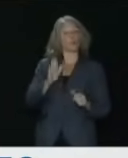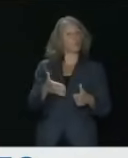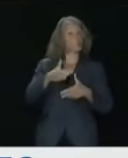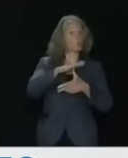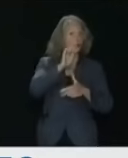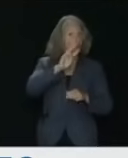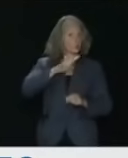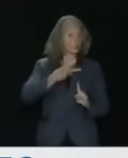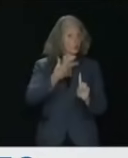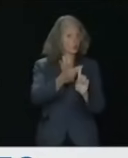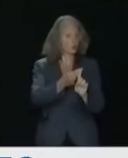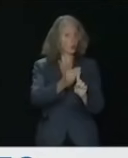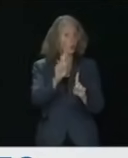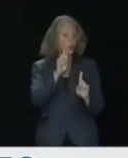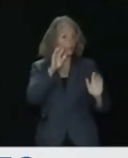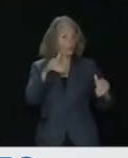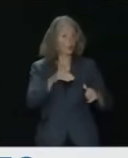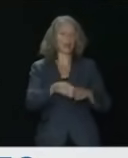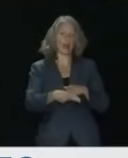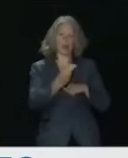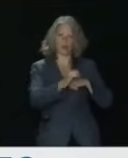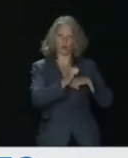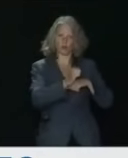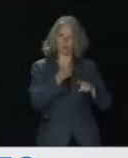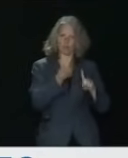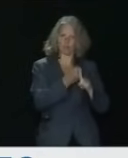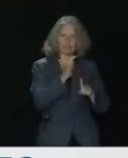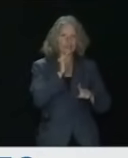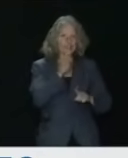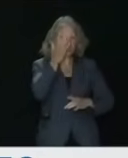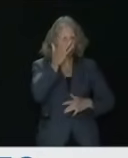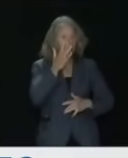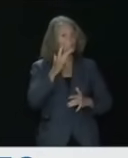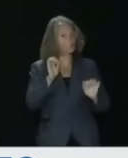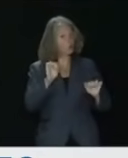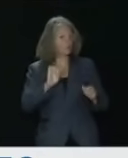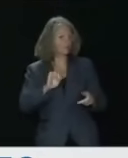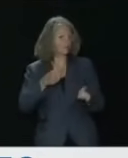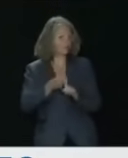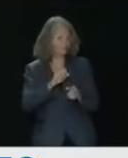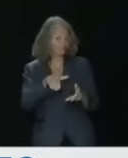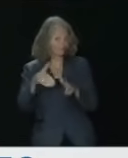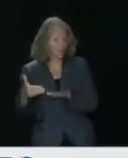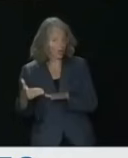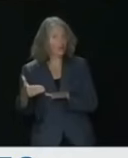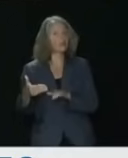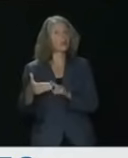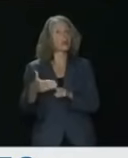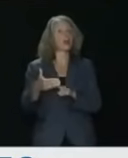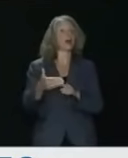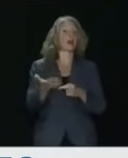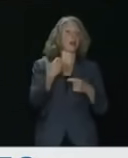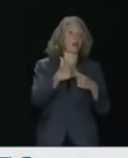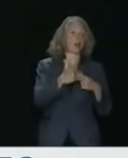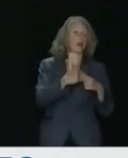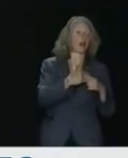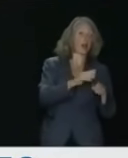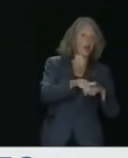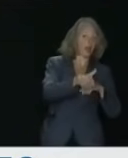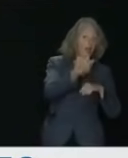NACI RECOMMENDS THAT PRIORITY FOR SECOND DOSES SHOULD BE GIVEN TO THOSE AT HIGHEST RISK OF